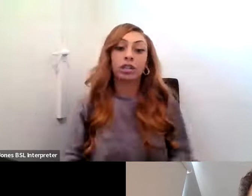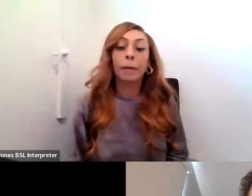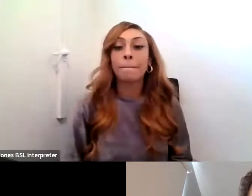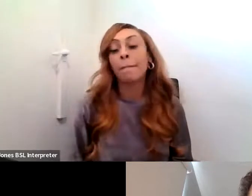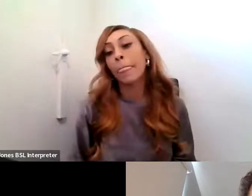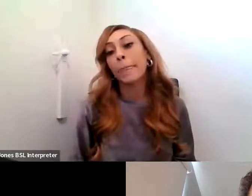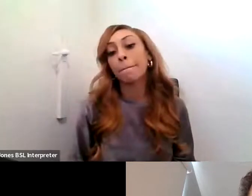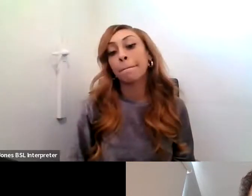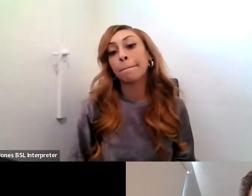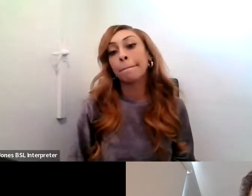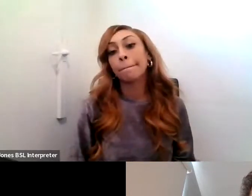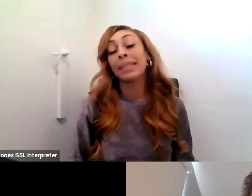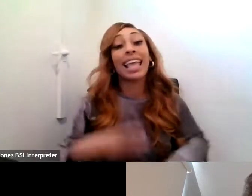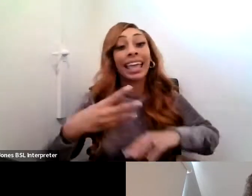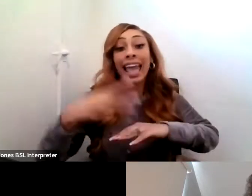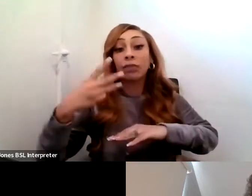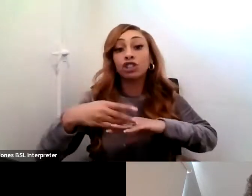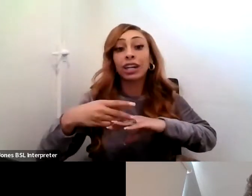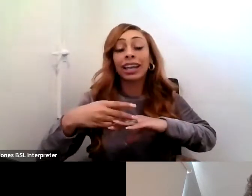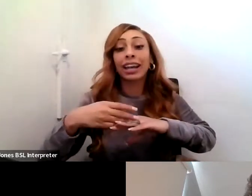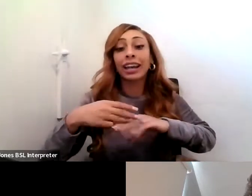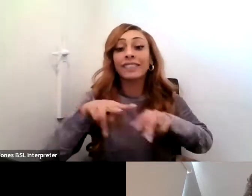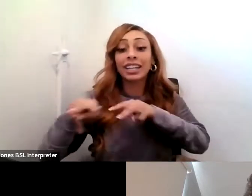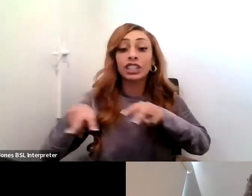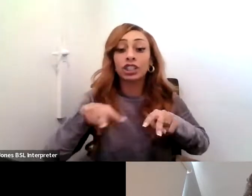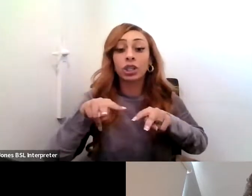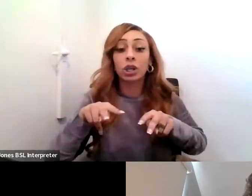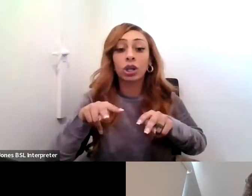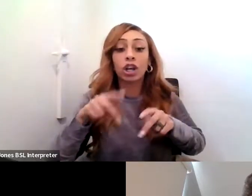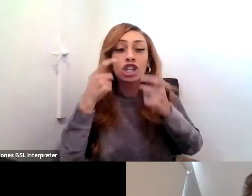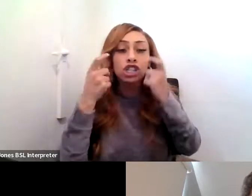And also captioning video has a search engine optimisation benefit,